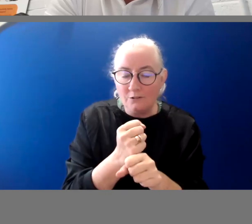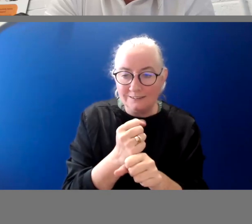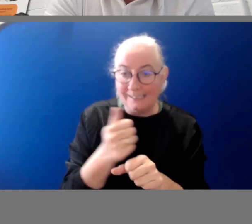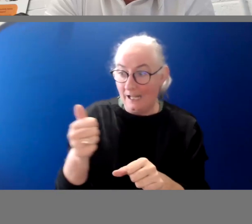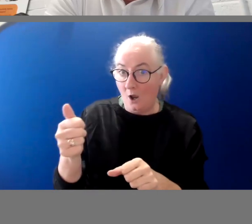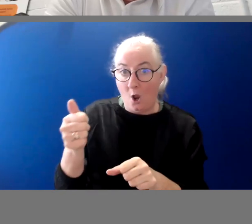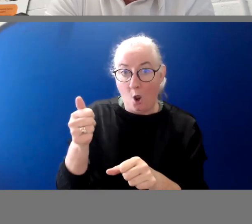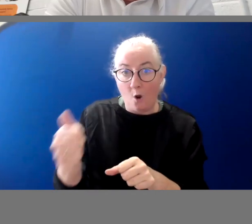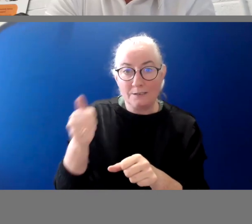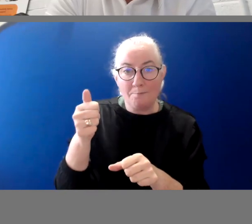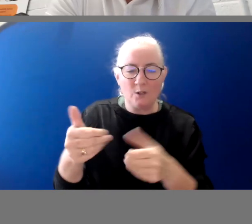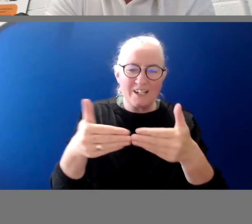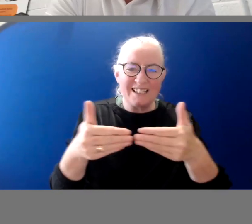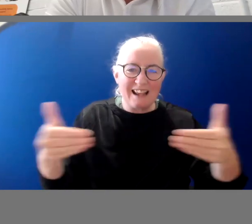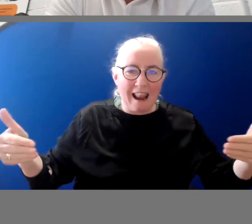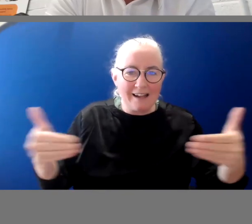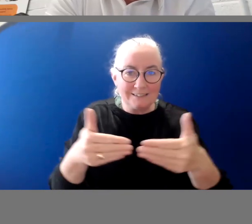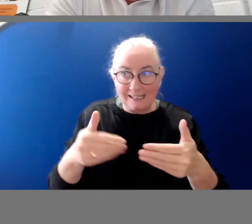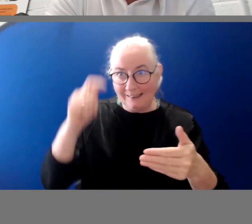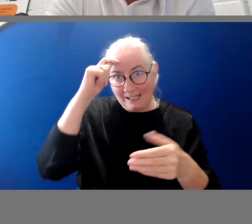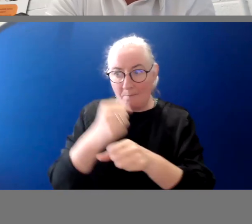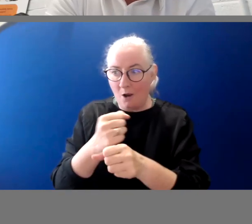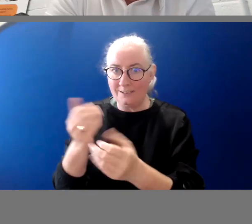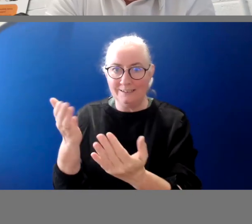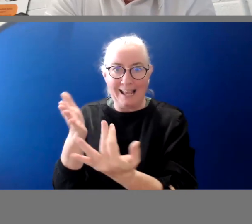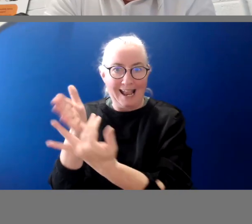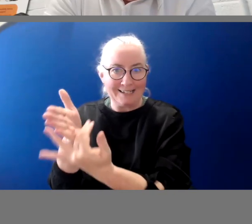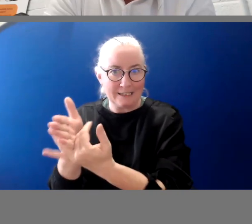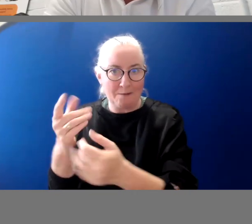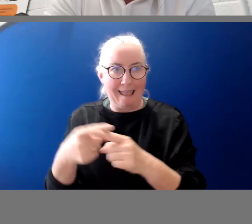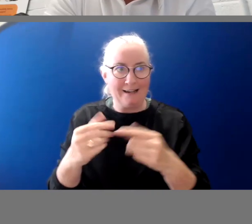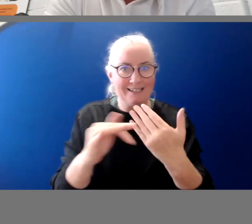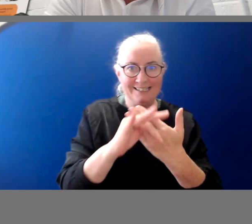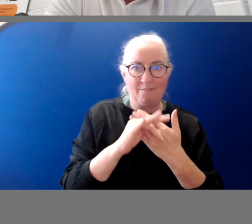sliding doors so balancing accessibility versus safe egress out of a building um so ensuring that